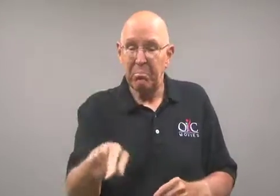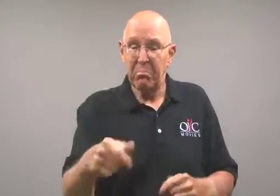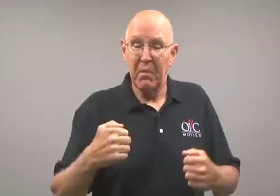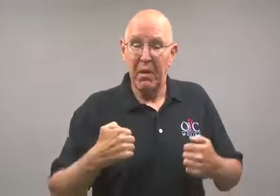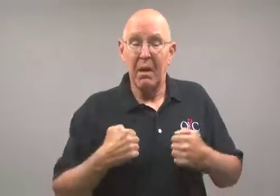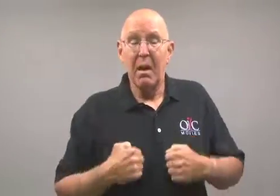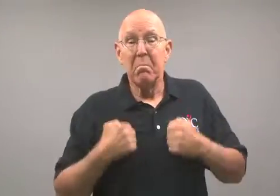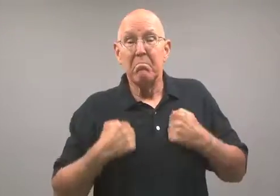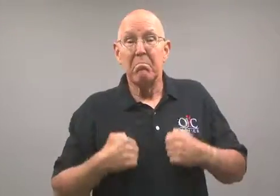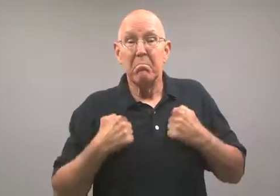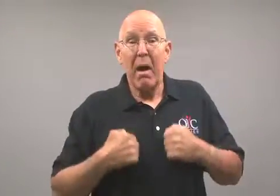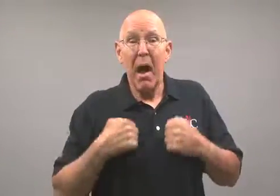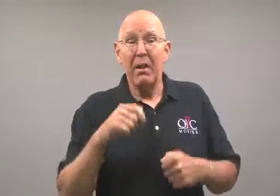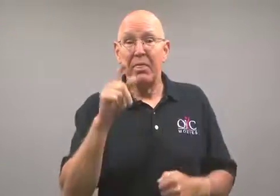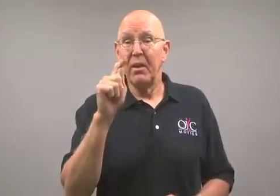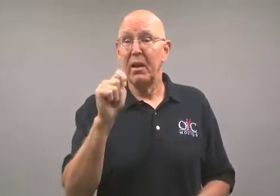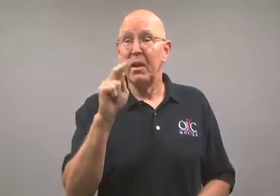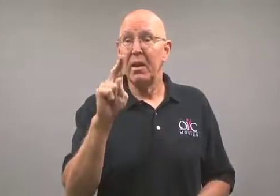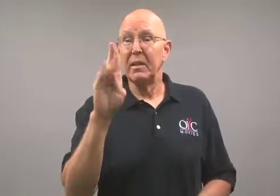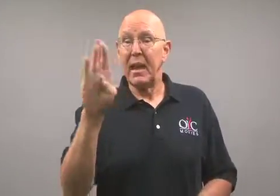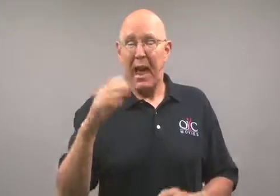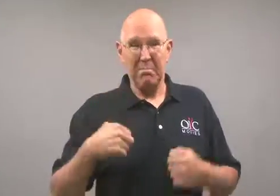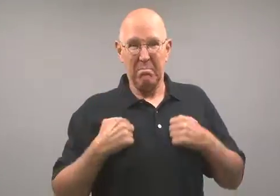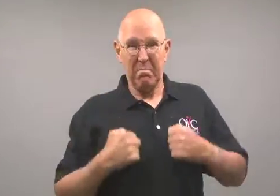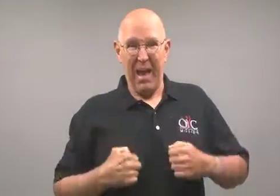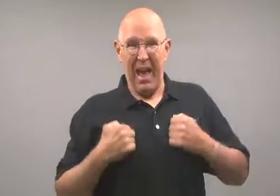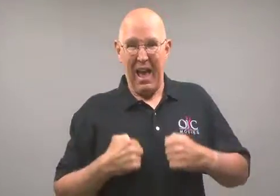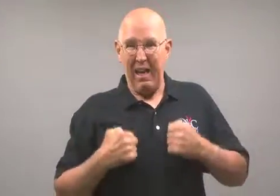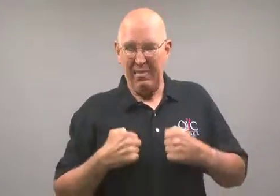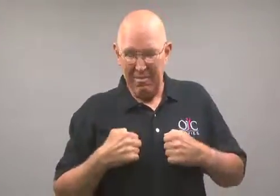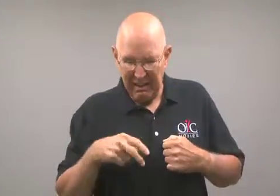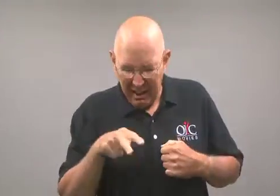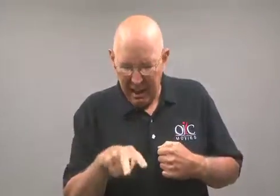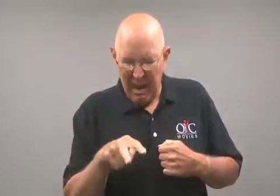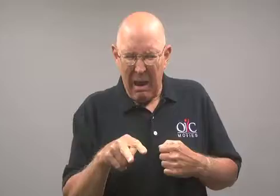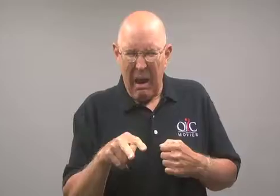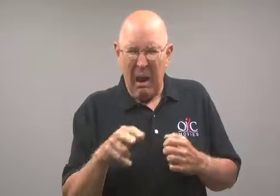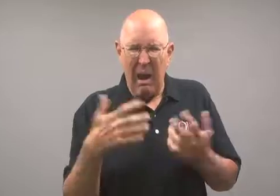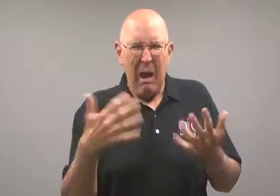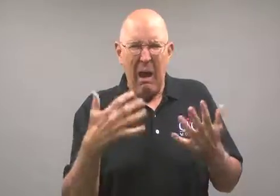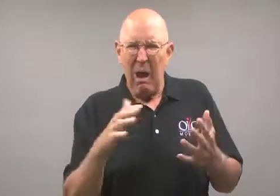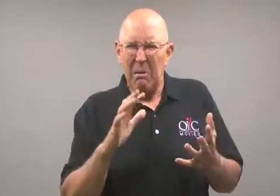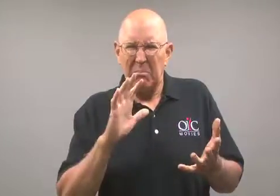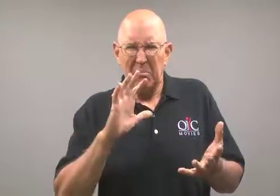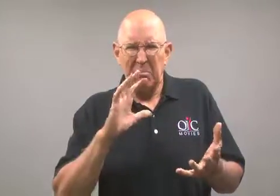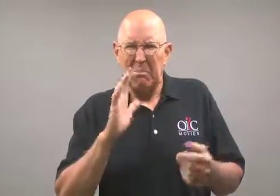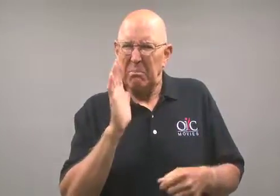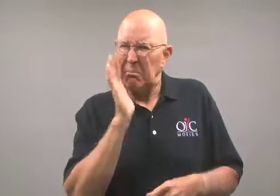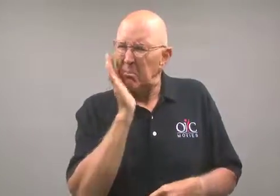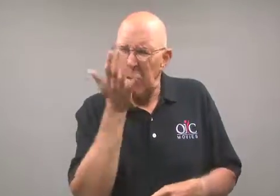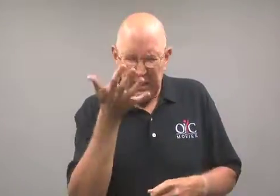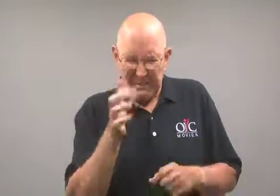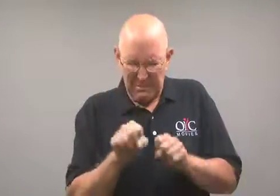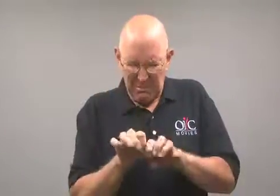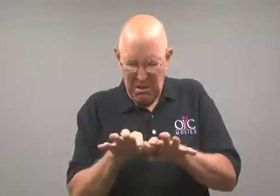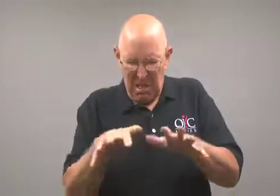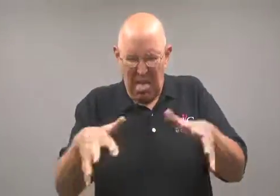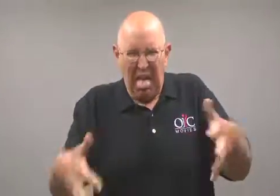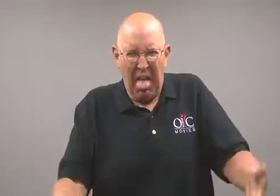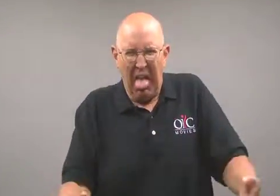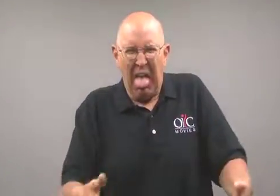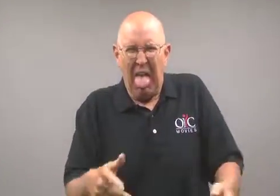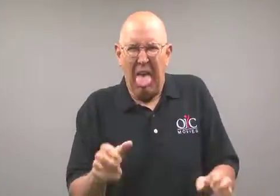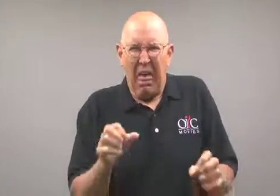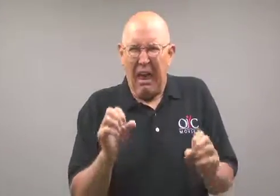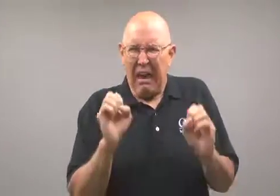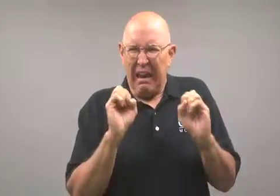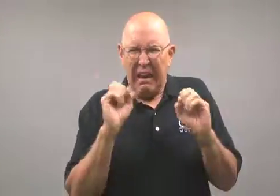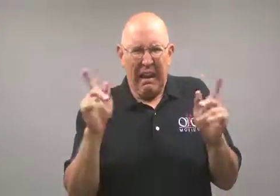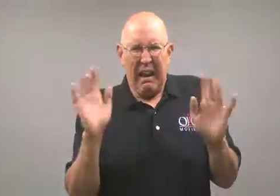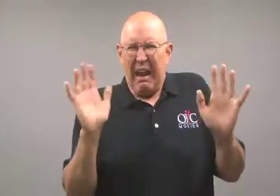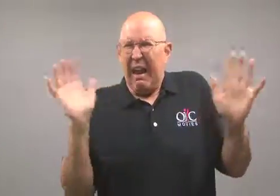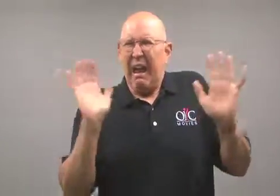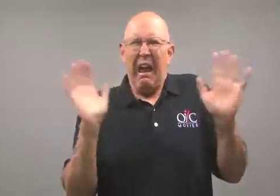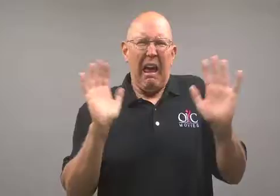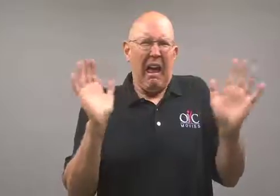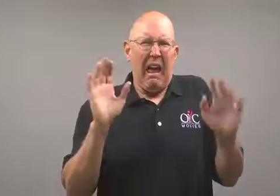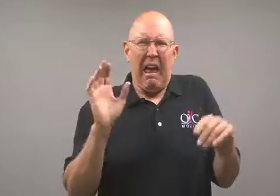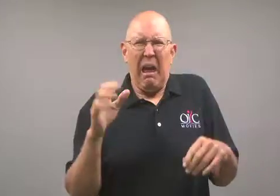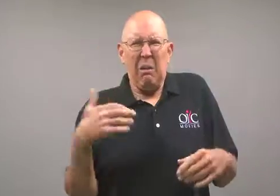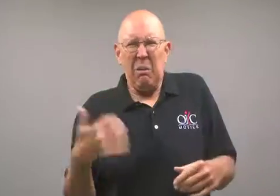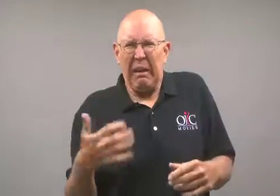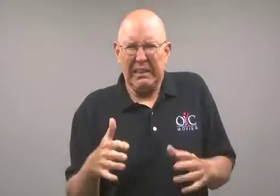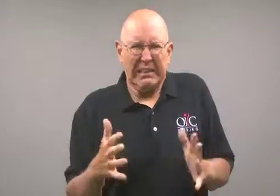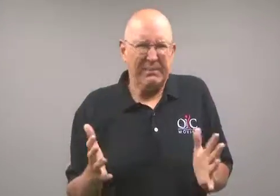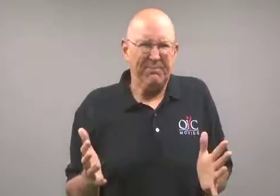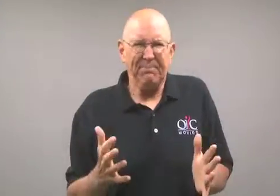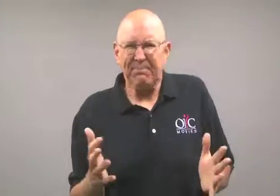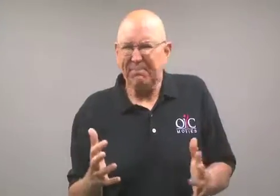A disgusting mess was left in her bathtub.